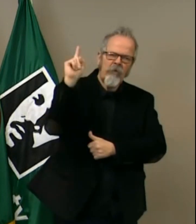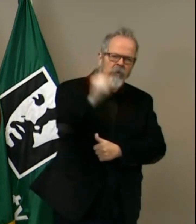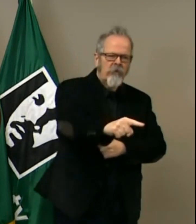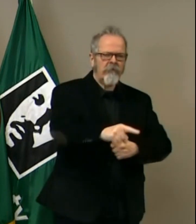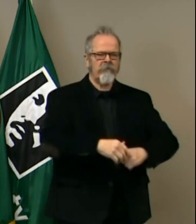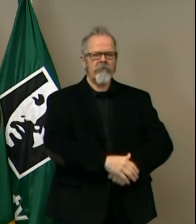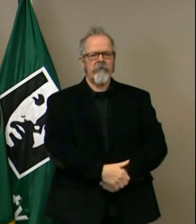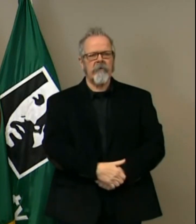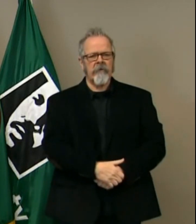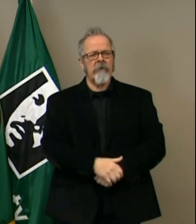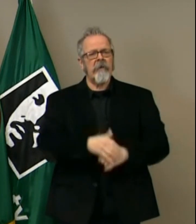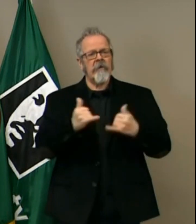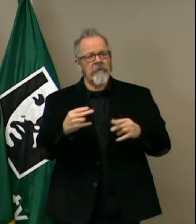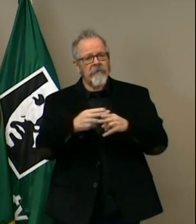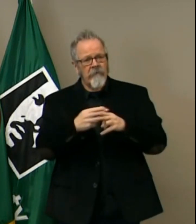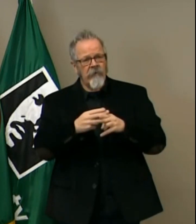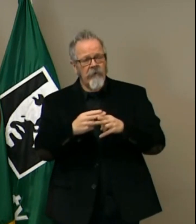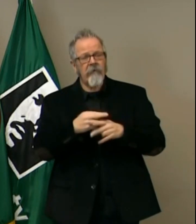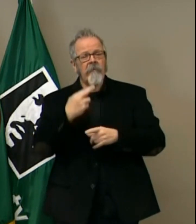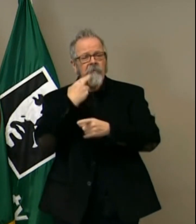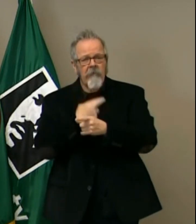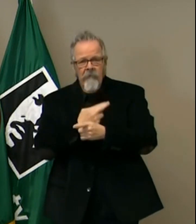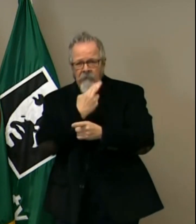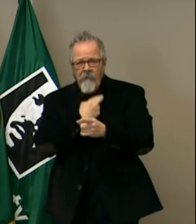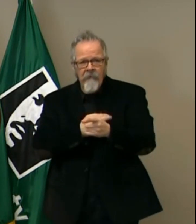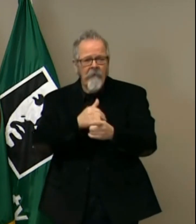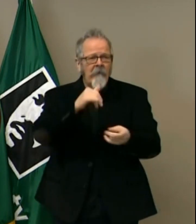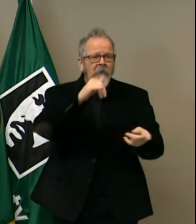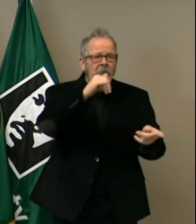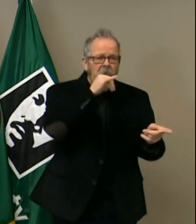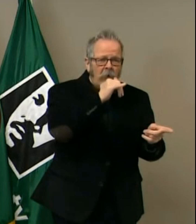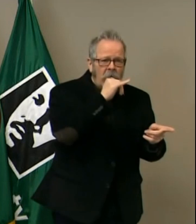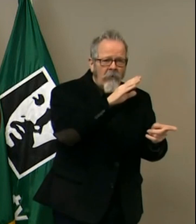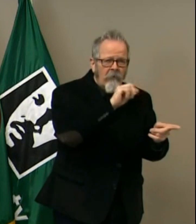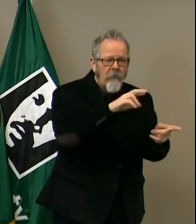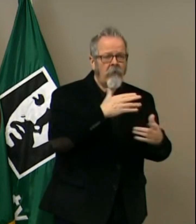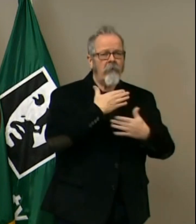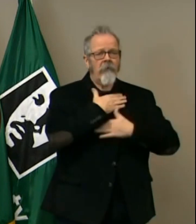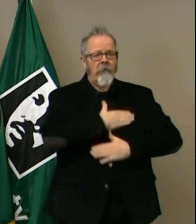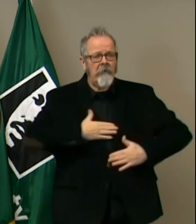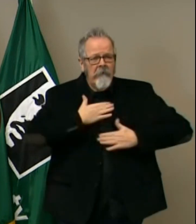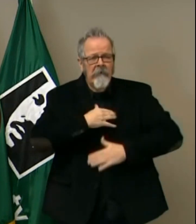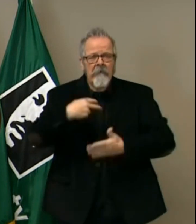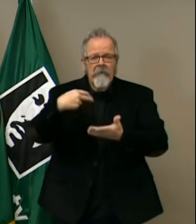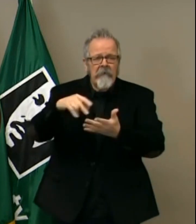facilities this order is operational for two weeks and obviously may be extended